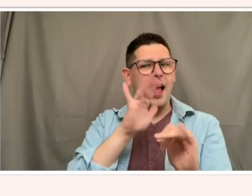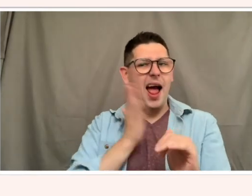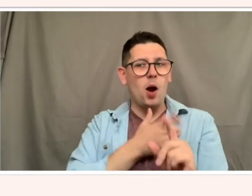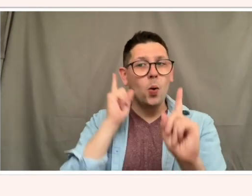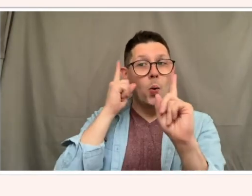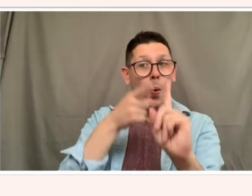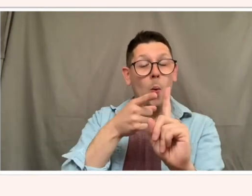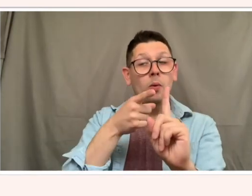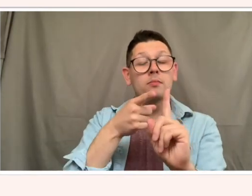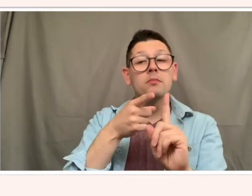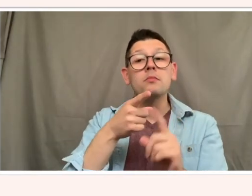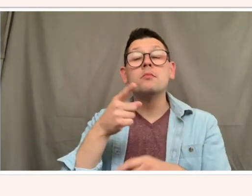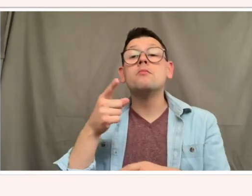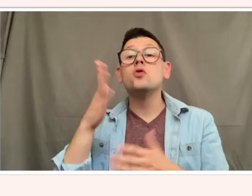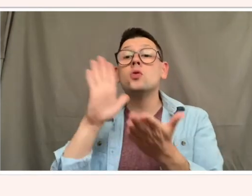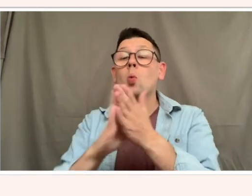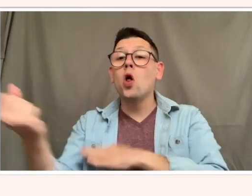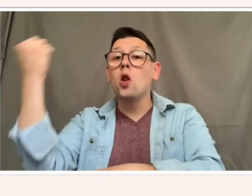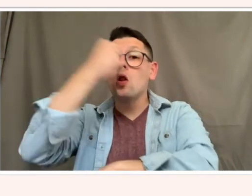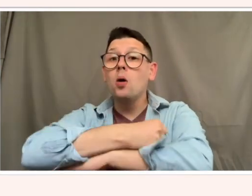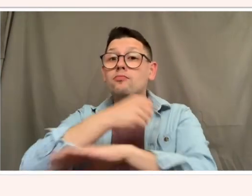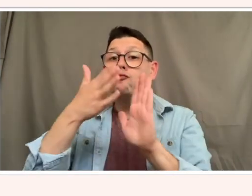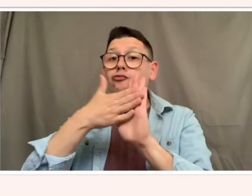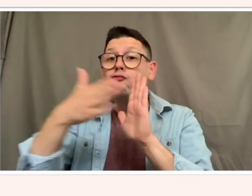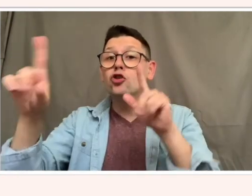Before the shutdown, that was obviously a big goal of ours.